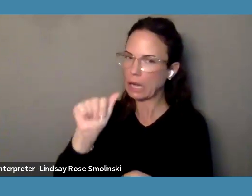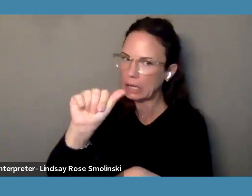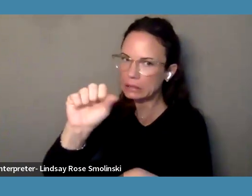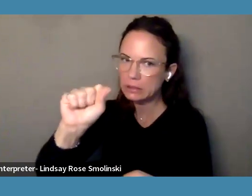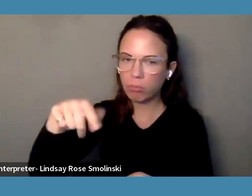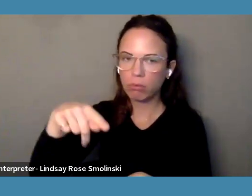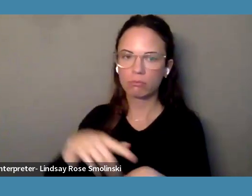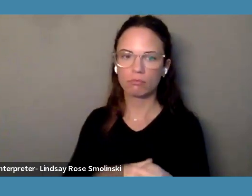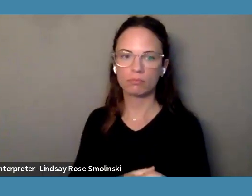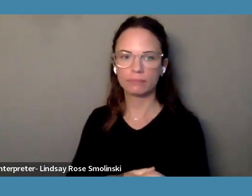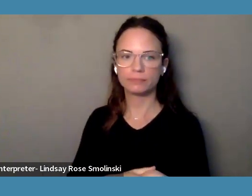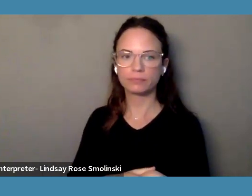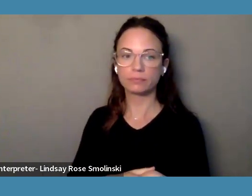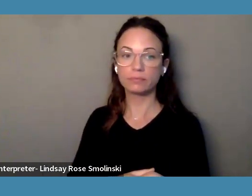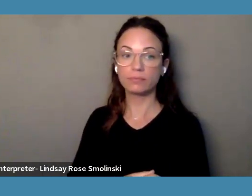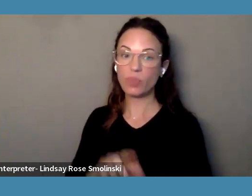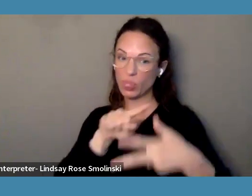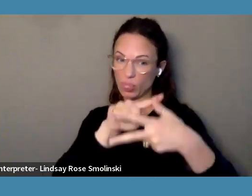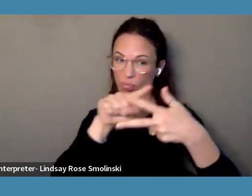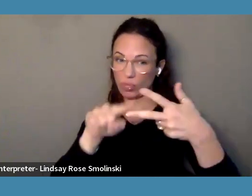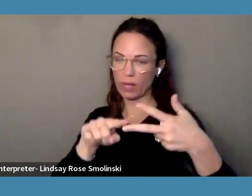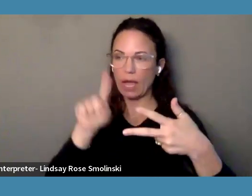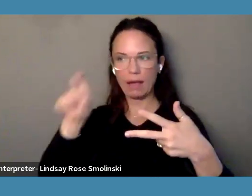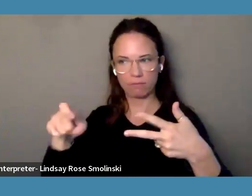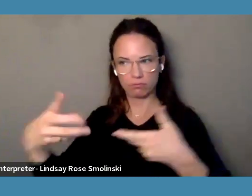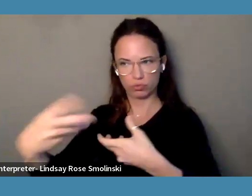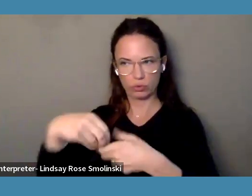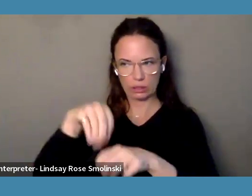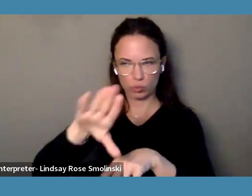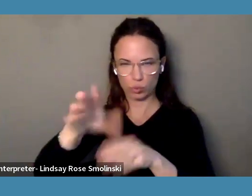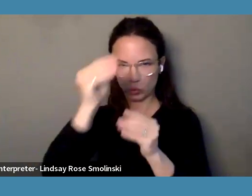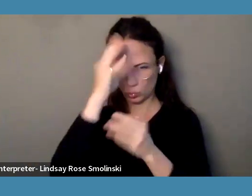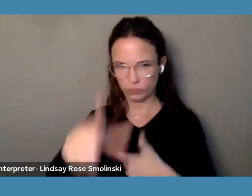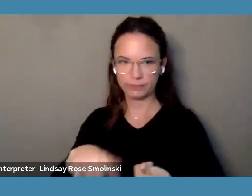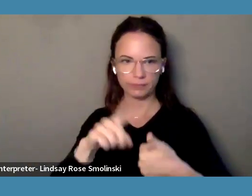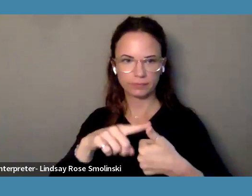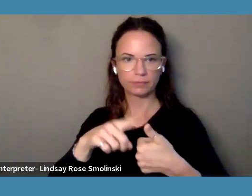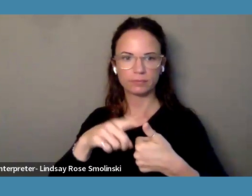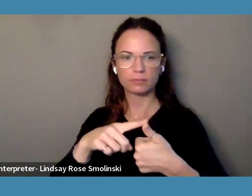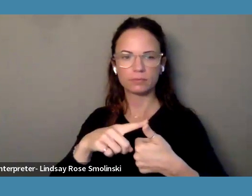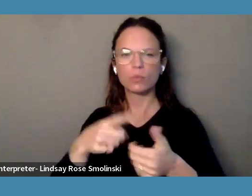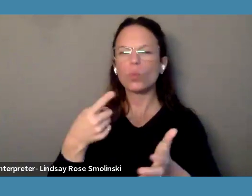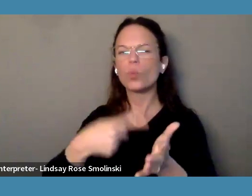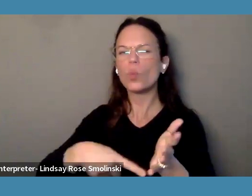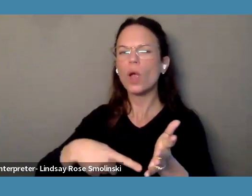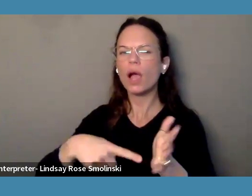Look for three things in a notice. One, you wanna look at what is being denied or reduced.